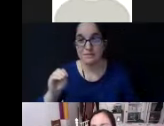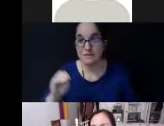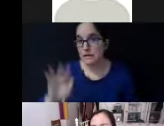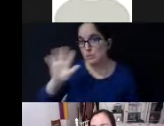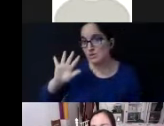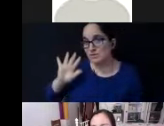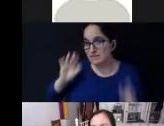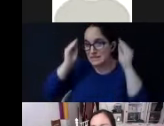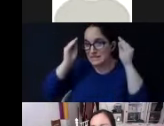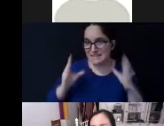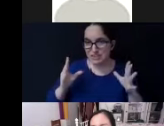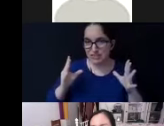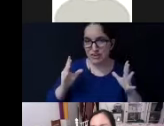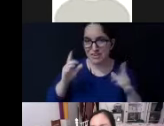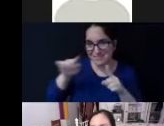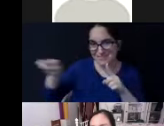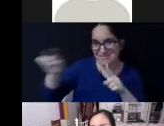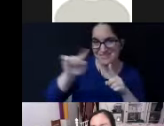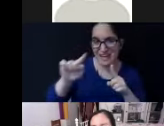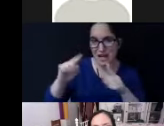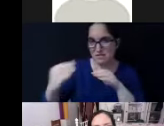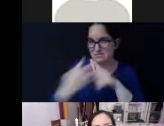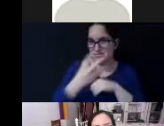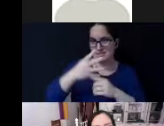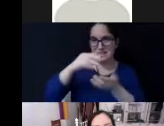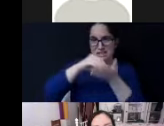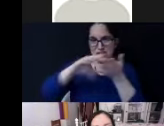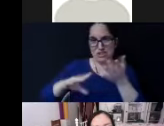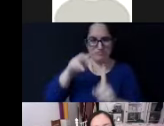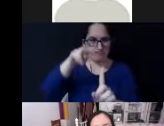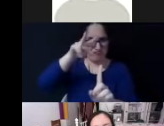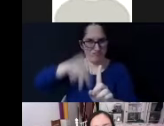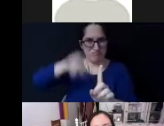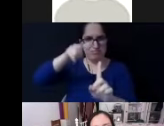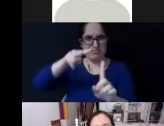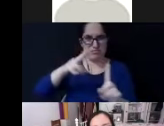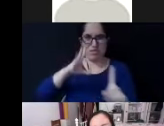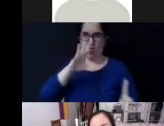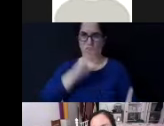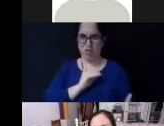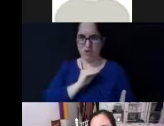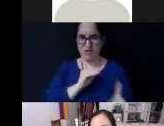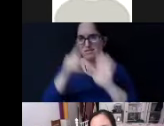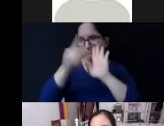students feel as if they weren't good enough and they judged them very harshly based off of work